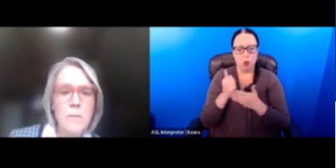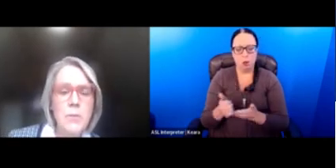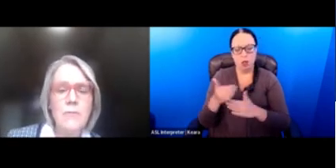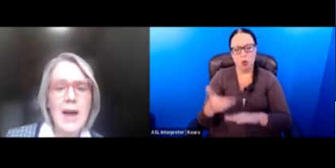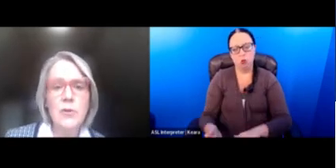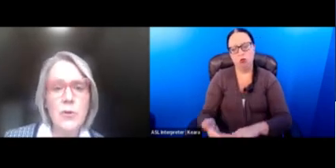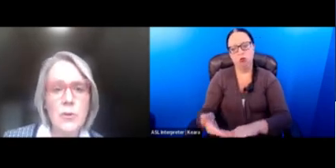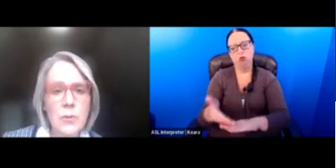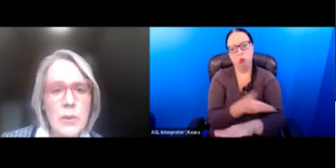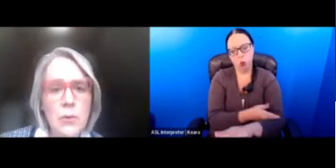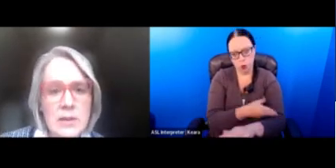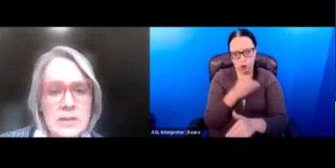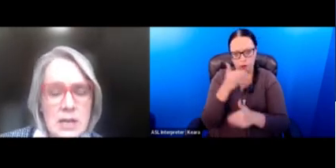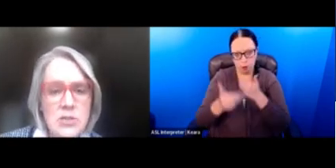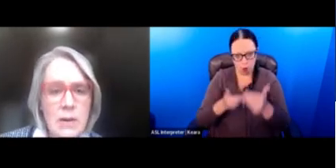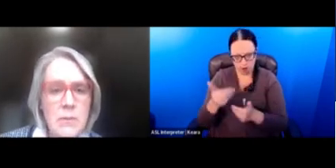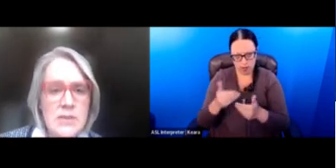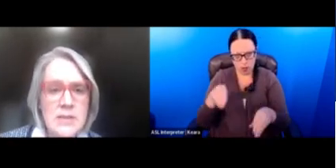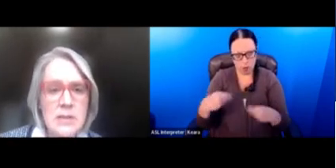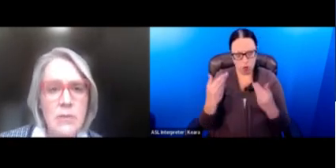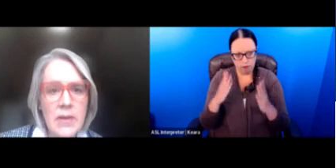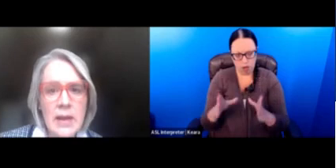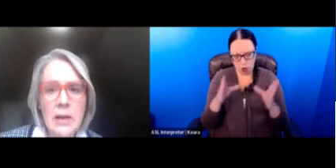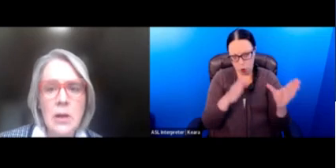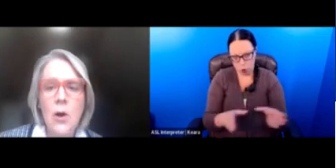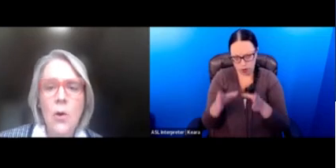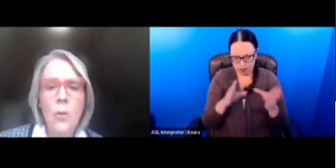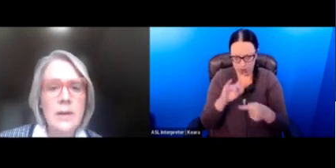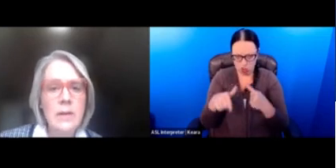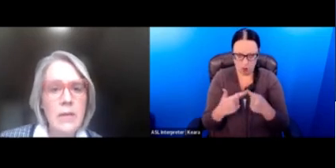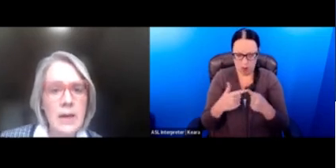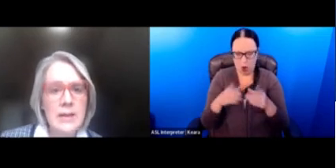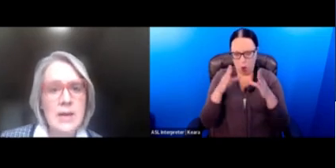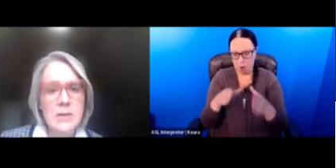stakeholders providers, support coordinators was the development